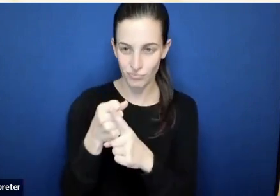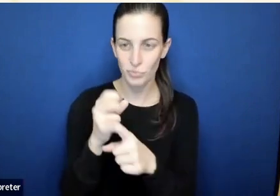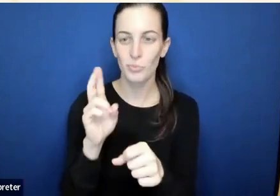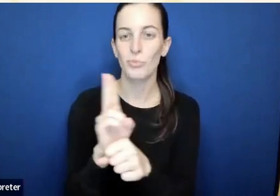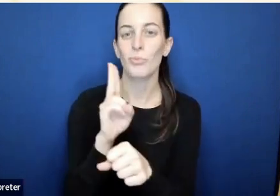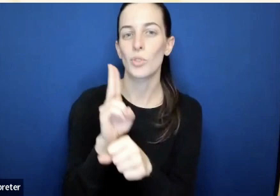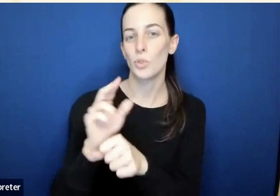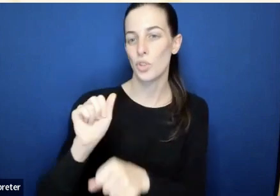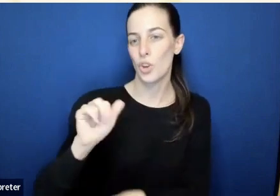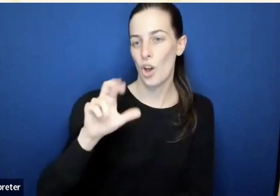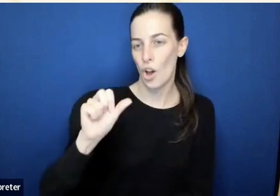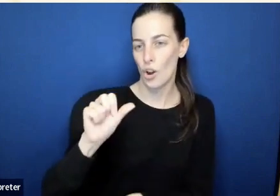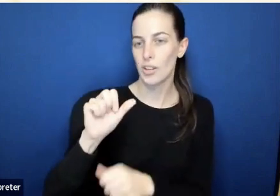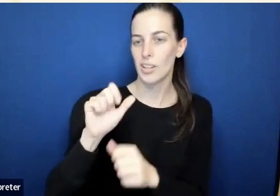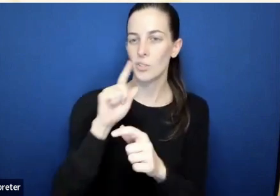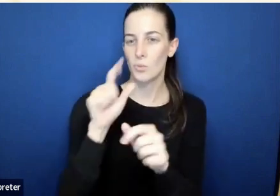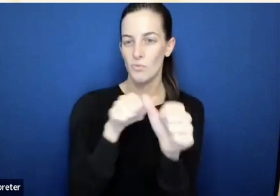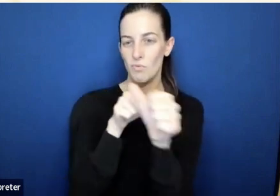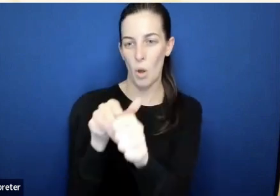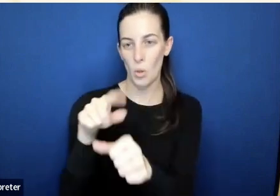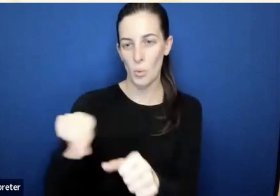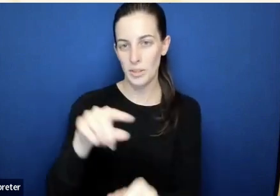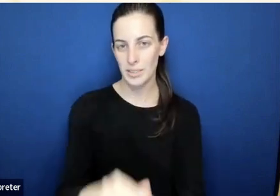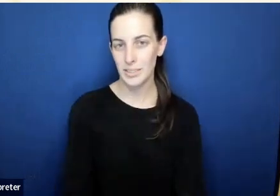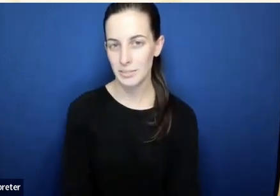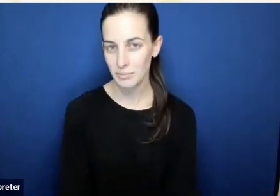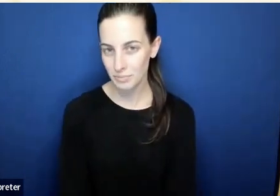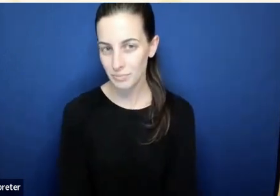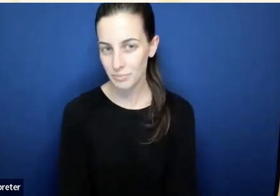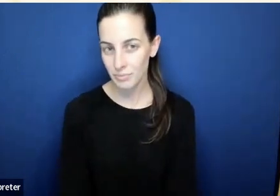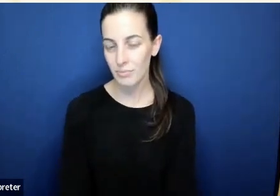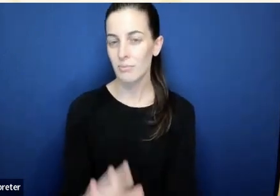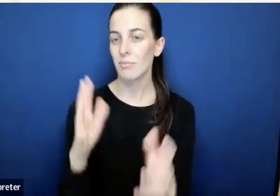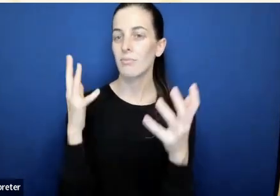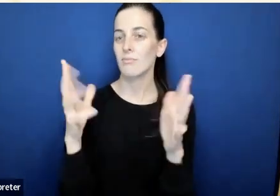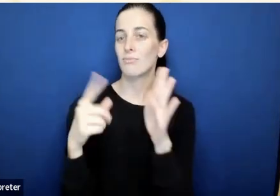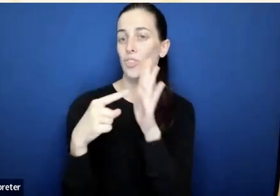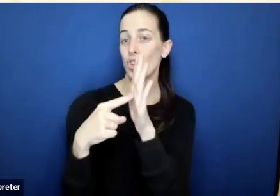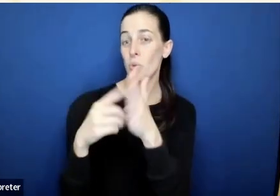and following best practices. I assure you, by the end of this session,